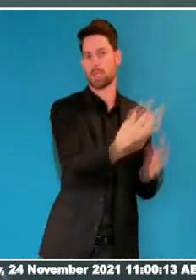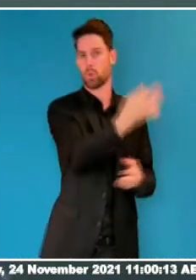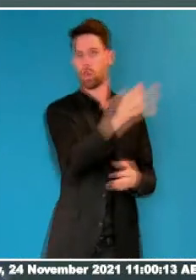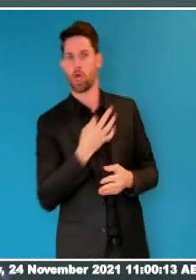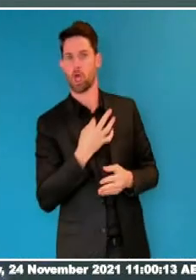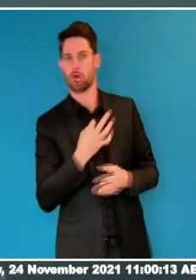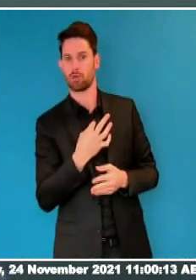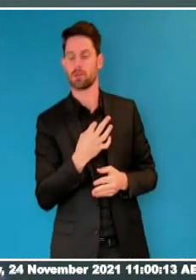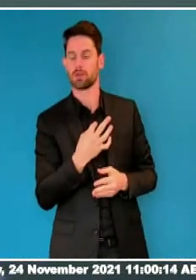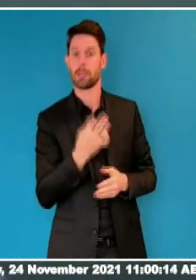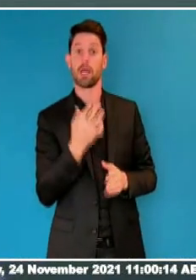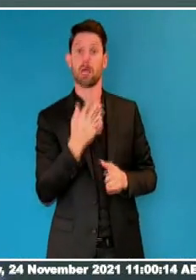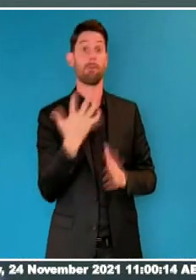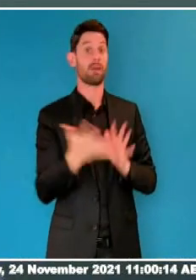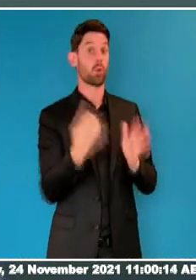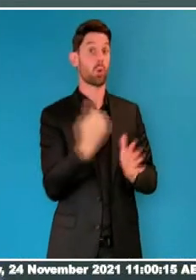of the information discloses who they are or not.